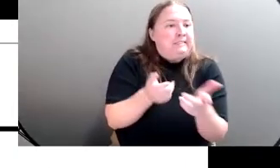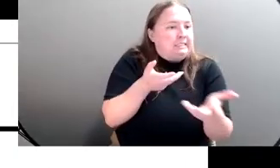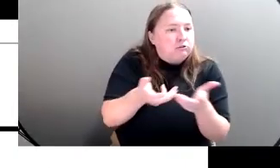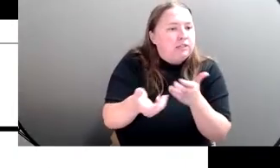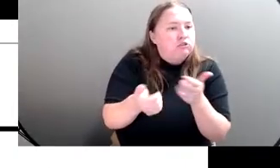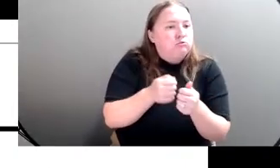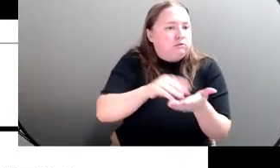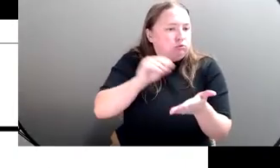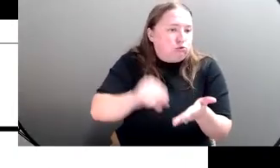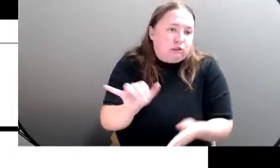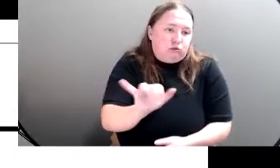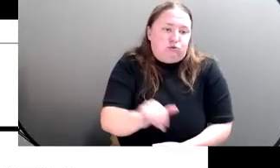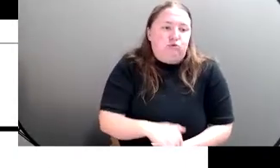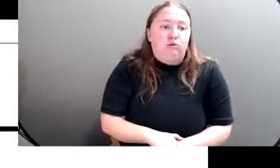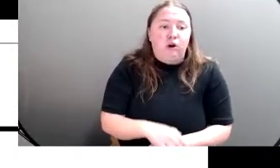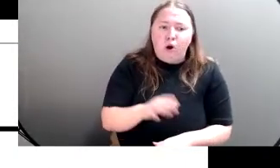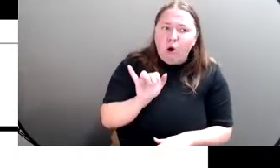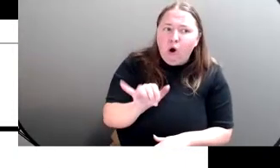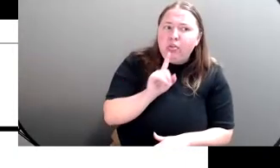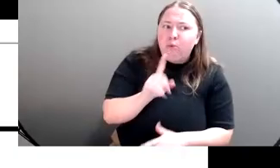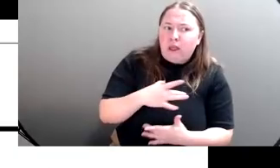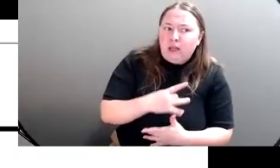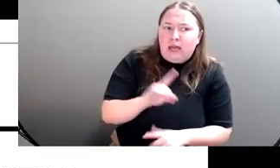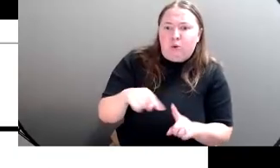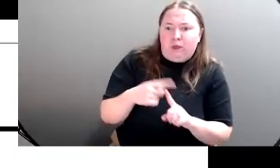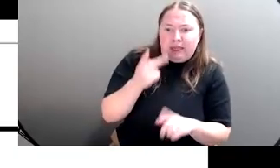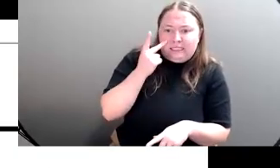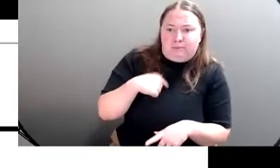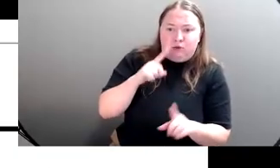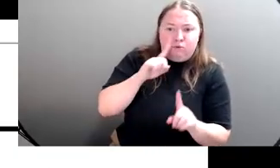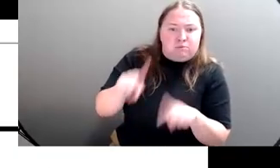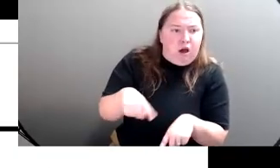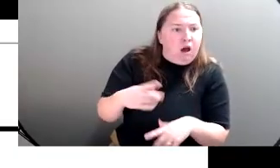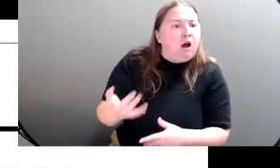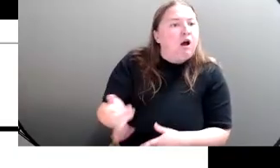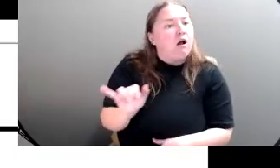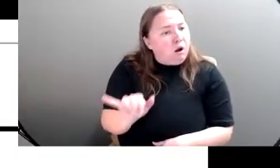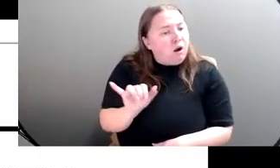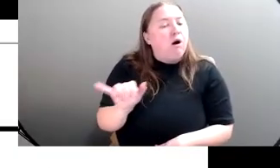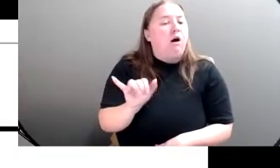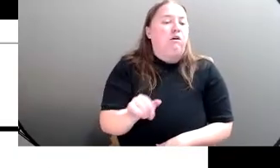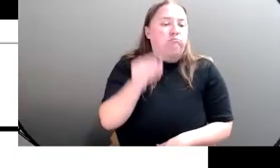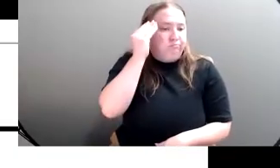with the students. Like, oh, they really like it when they see me respond to students